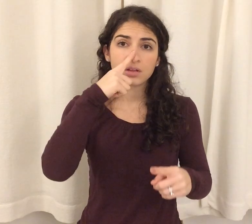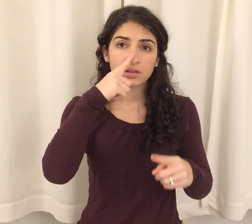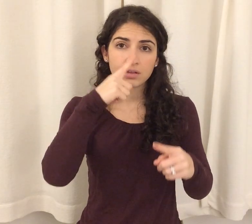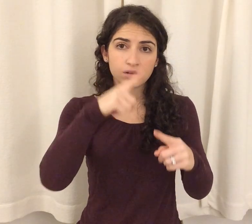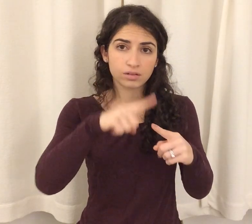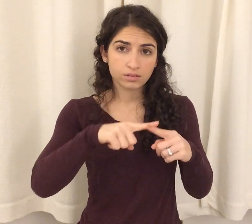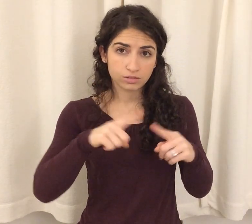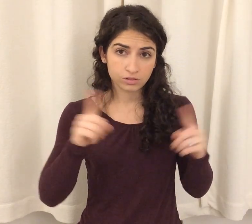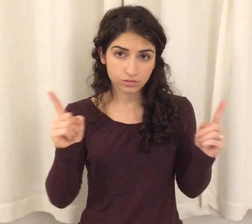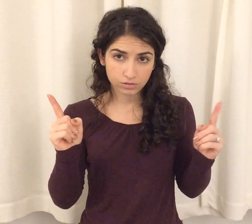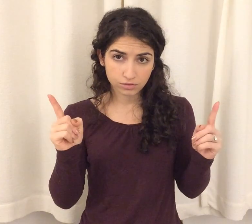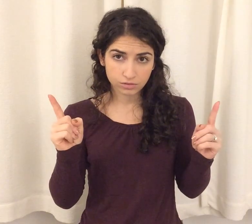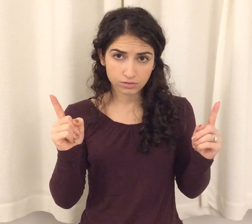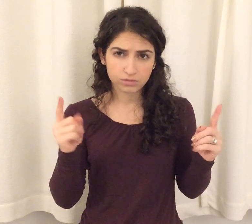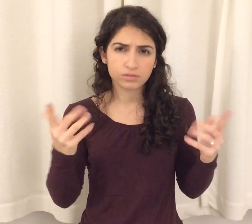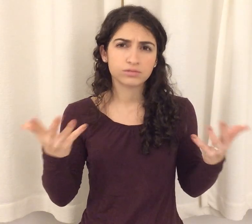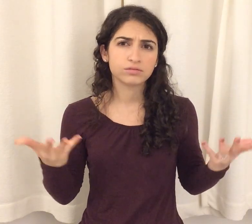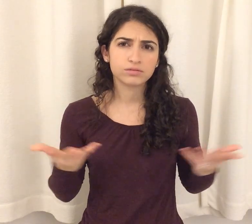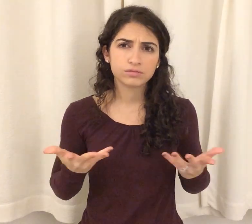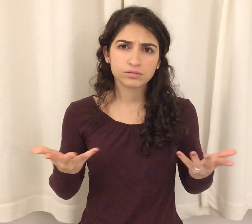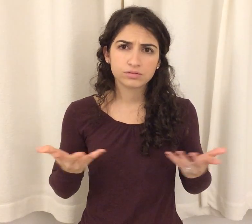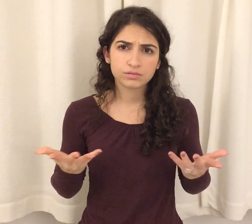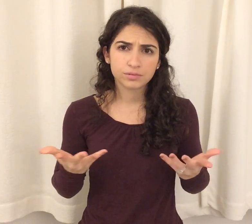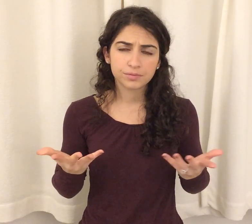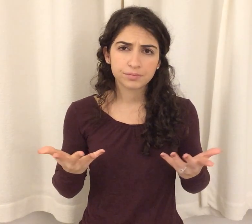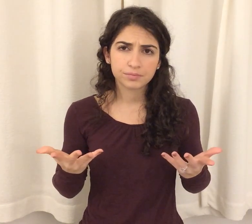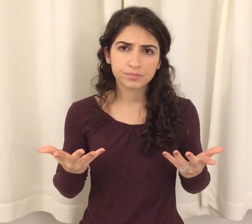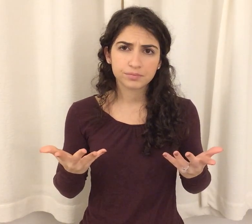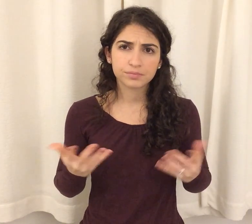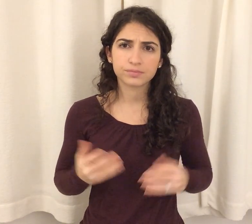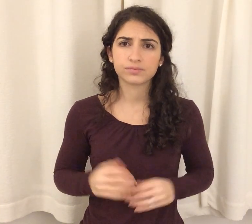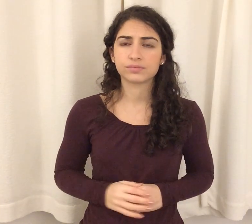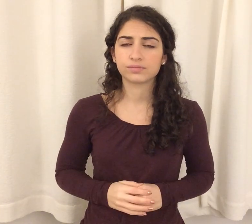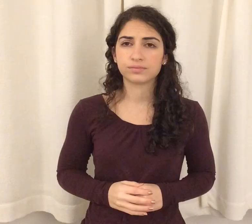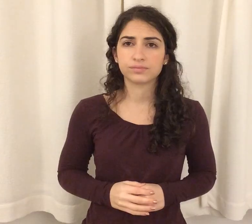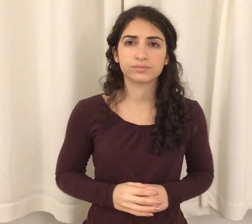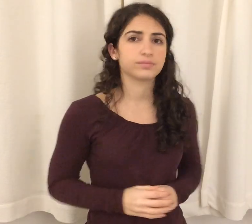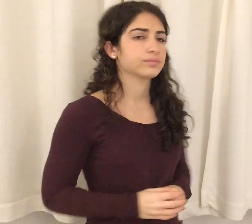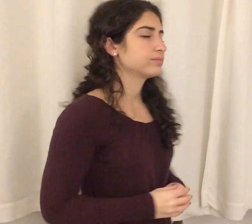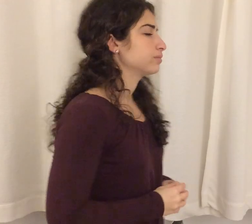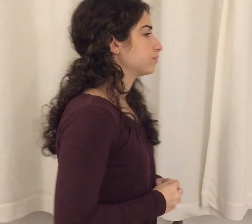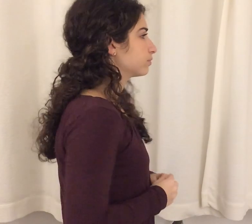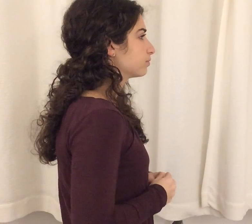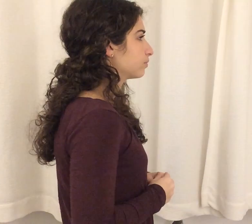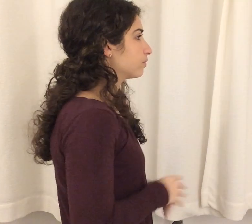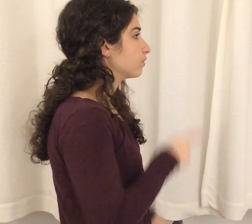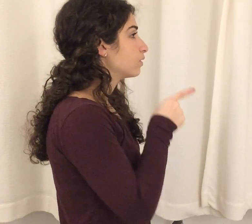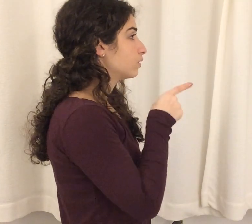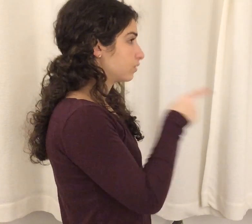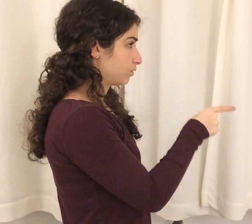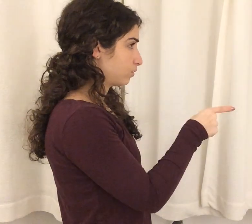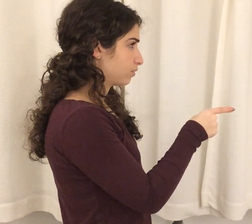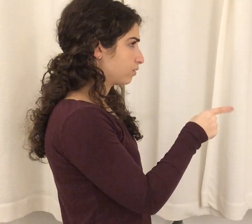that's "what are you allergic to?"